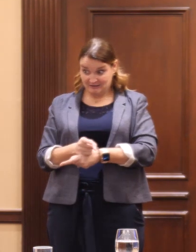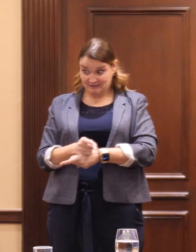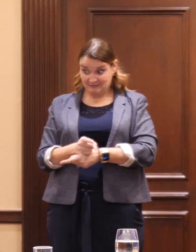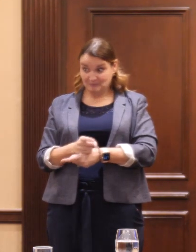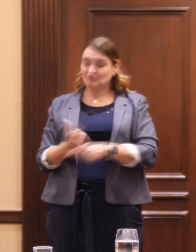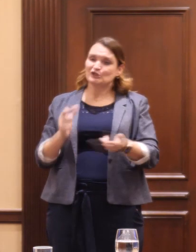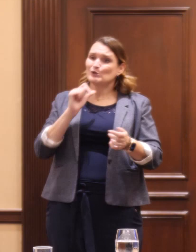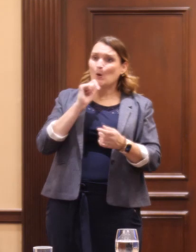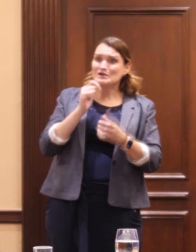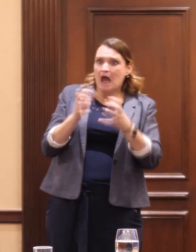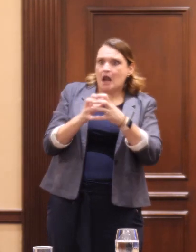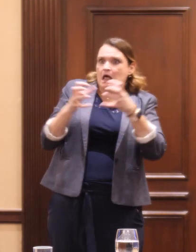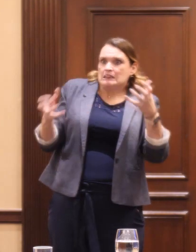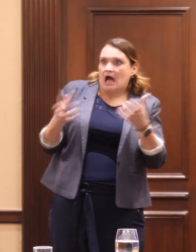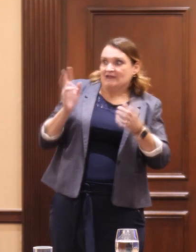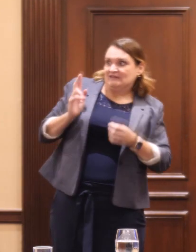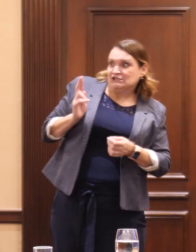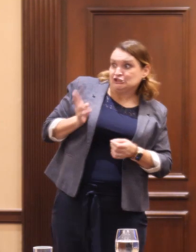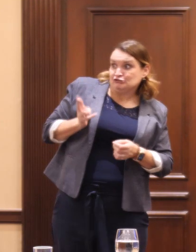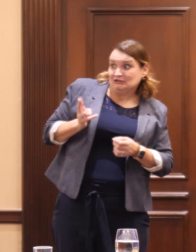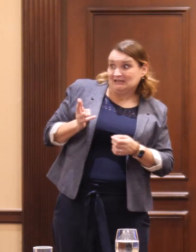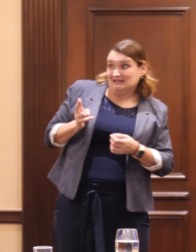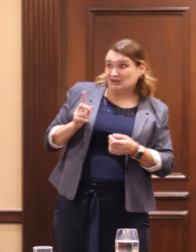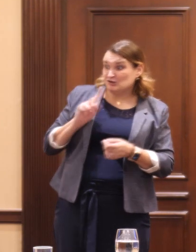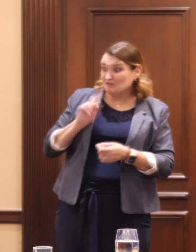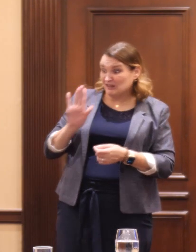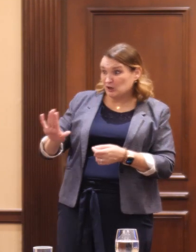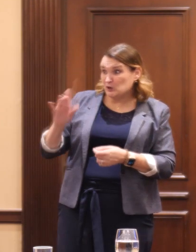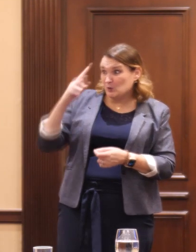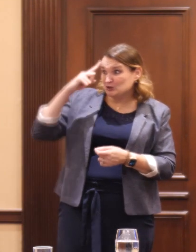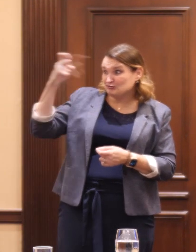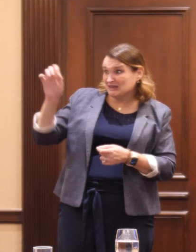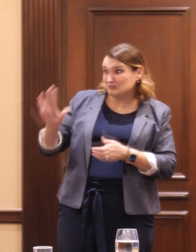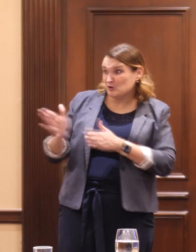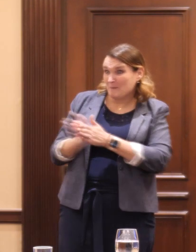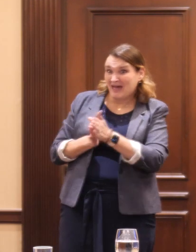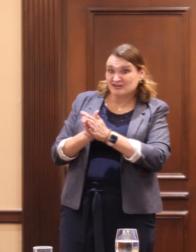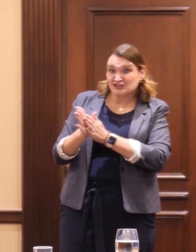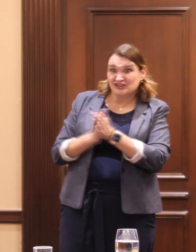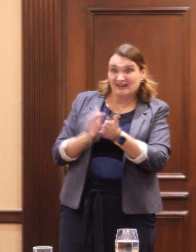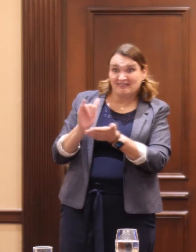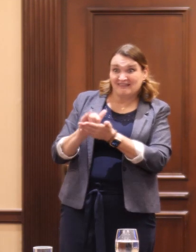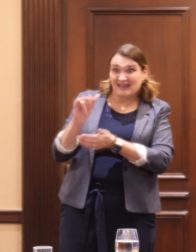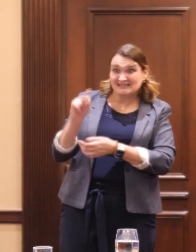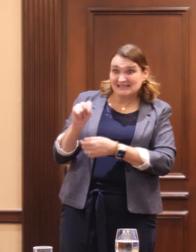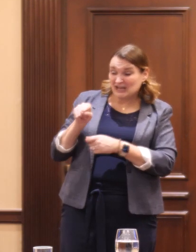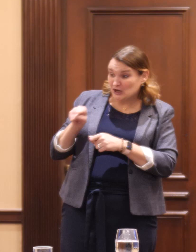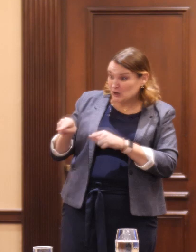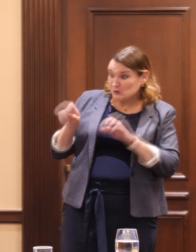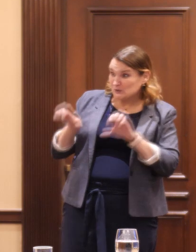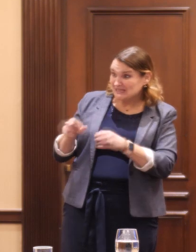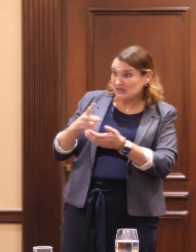wasn't much to go on but your dreams and your passion and because you did what you did that's